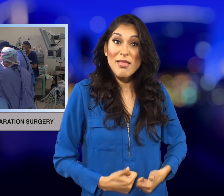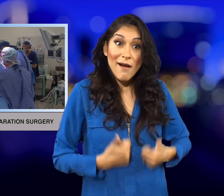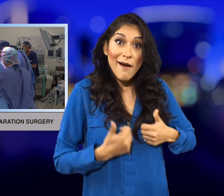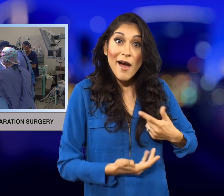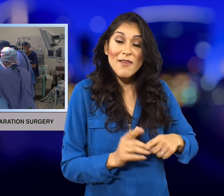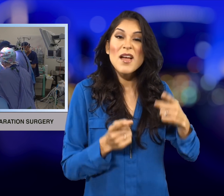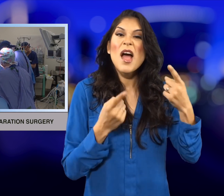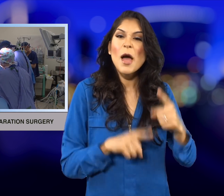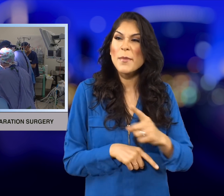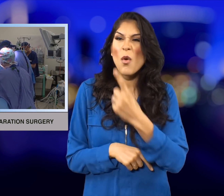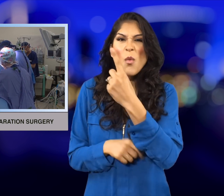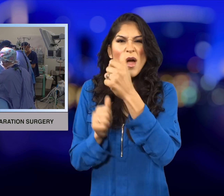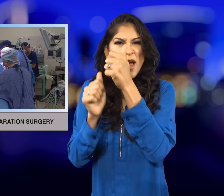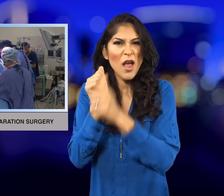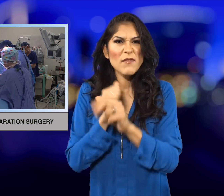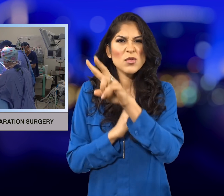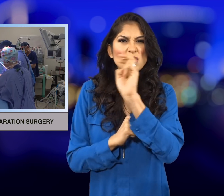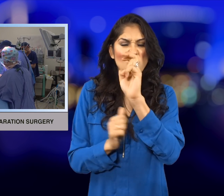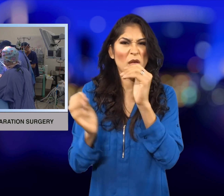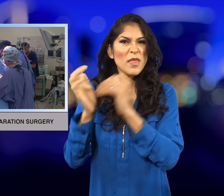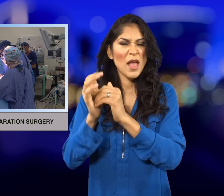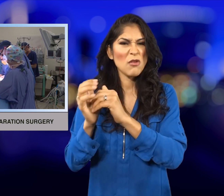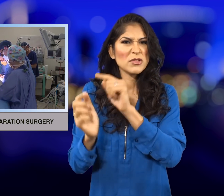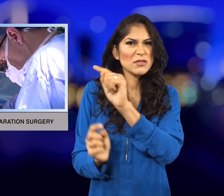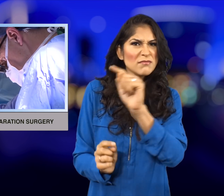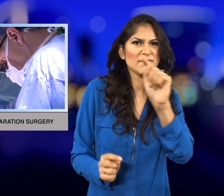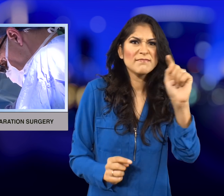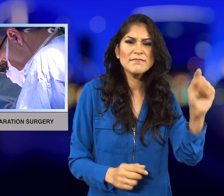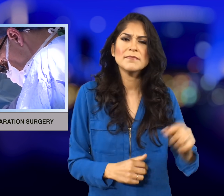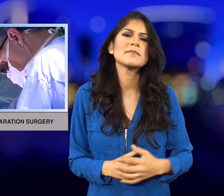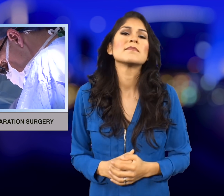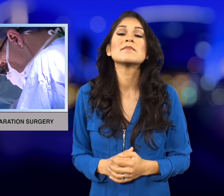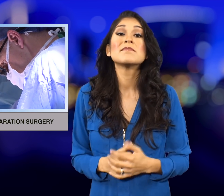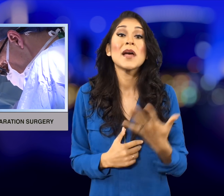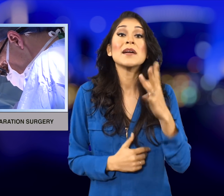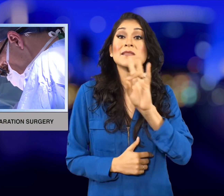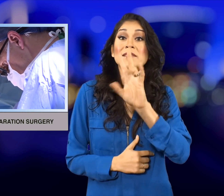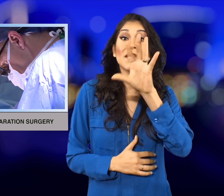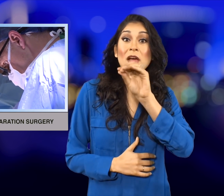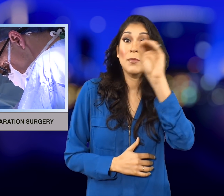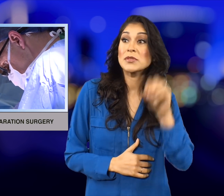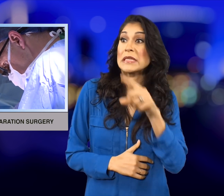A conjoined birth happens one out of every 200,000 'live' births.